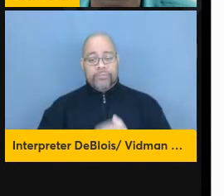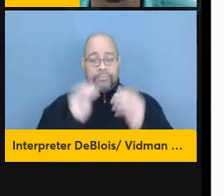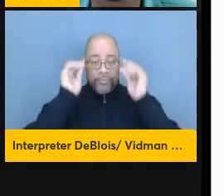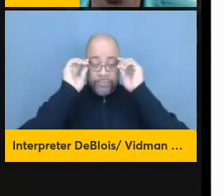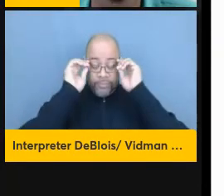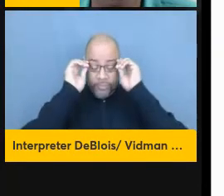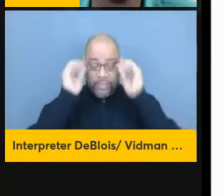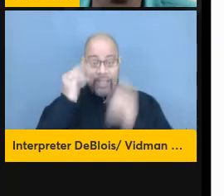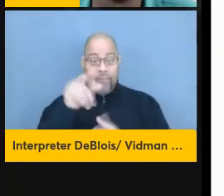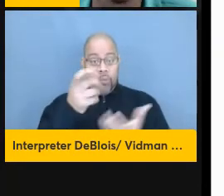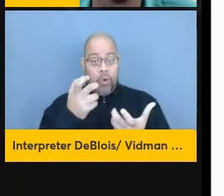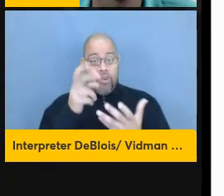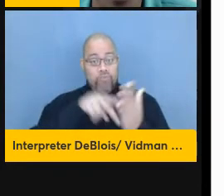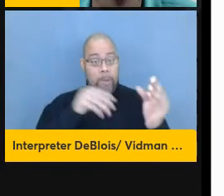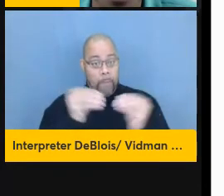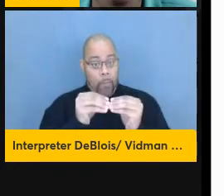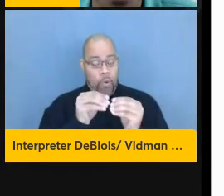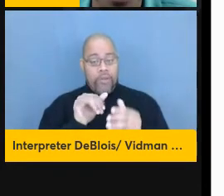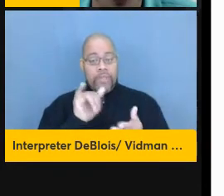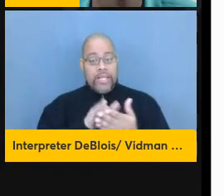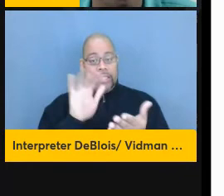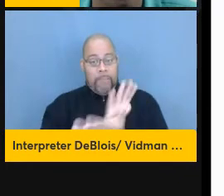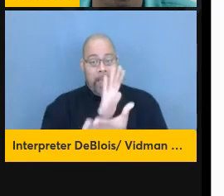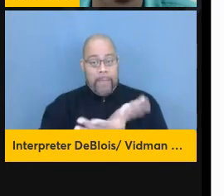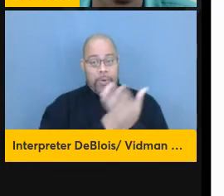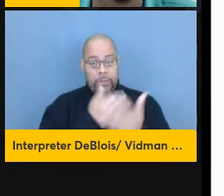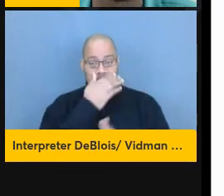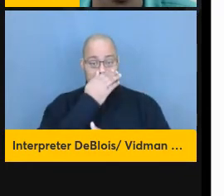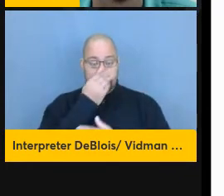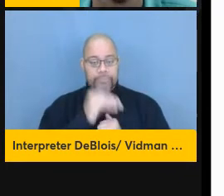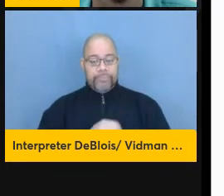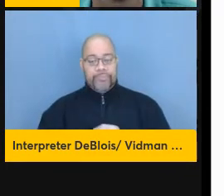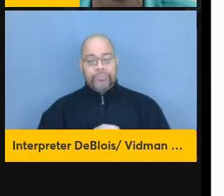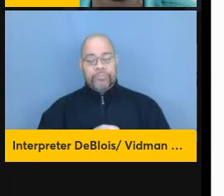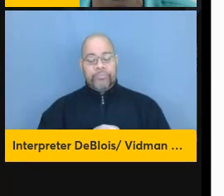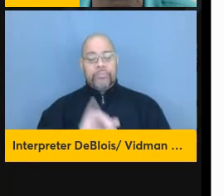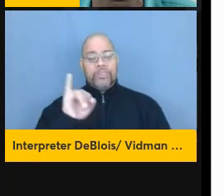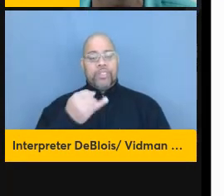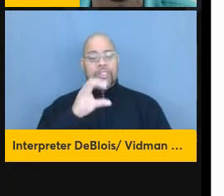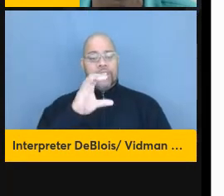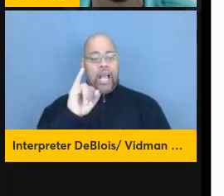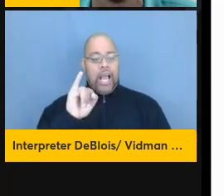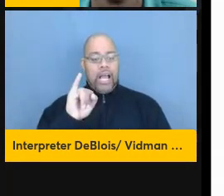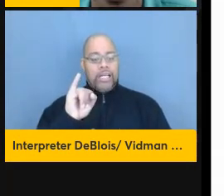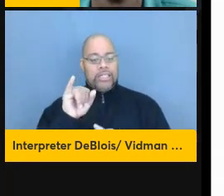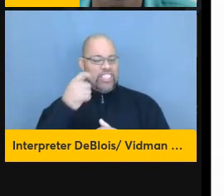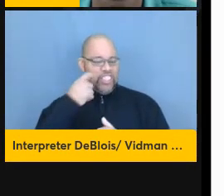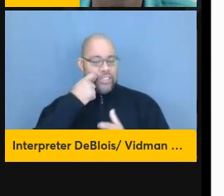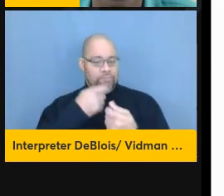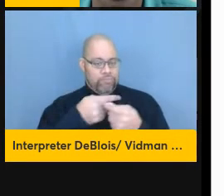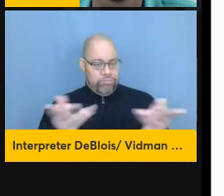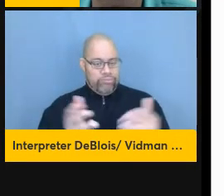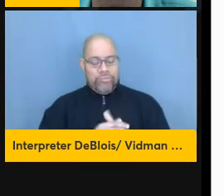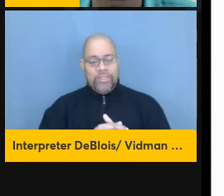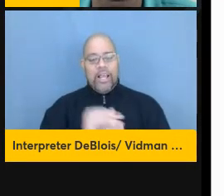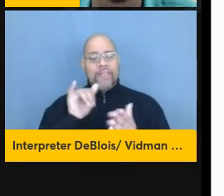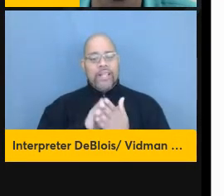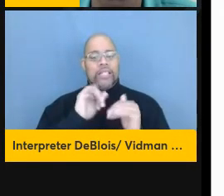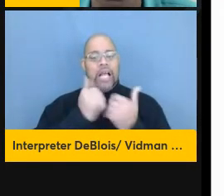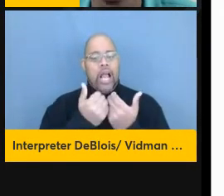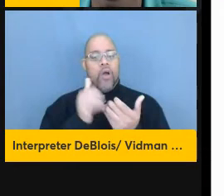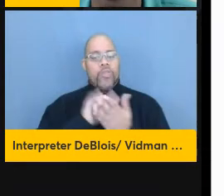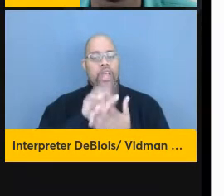you want to read more, this is the paper in JCI insight just come out. And this is how the raw data look. I've just